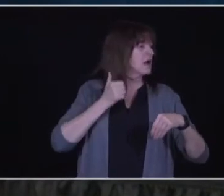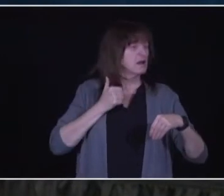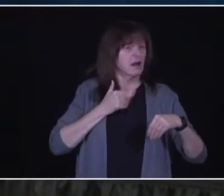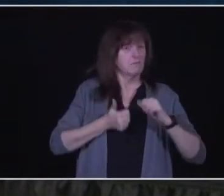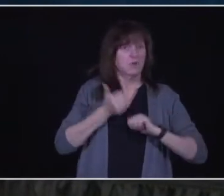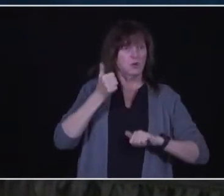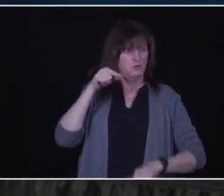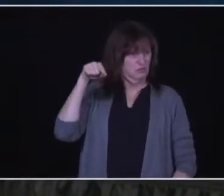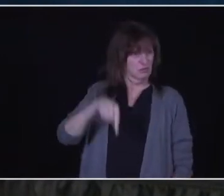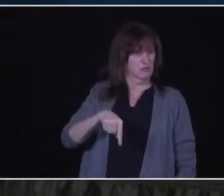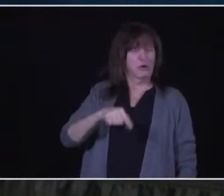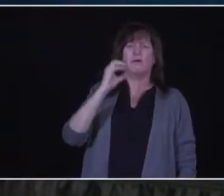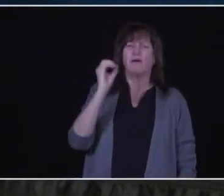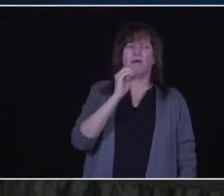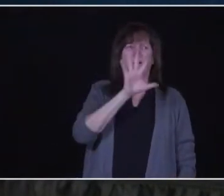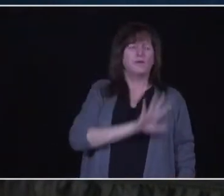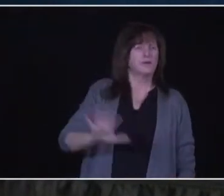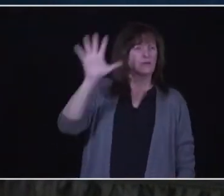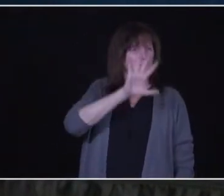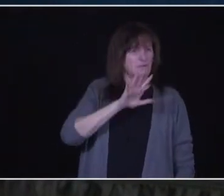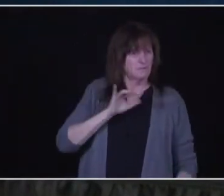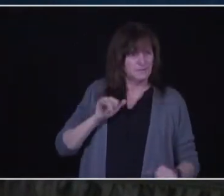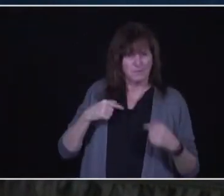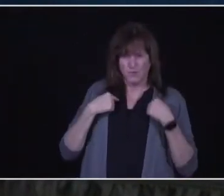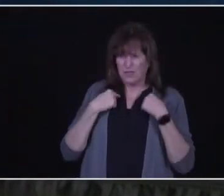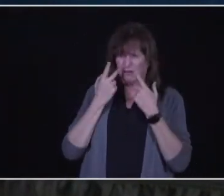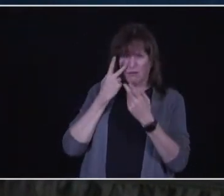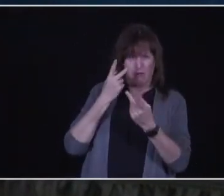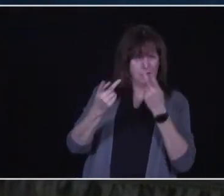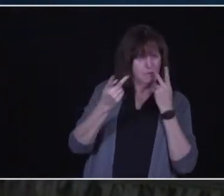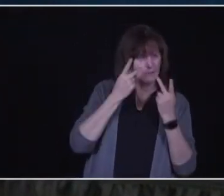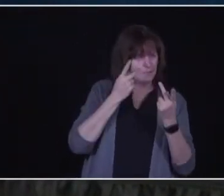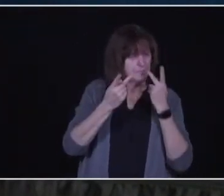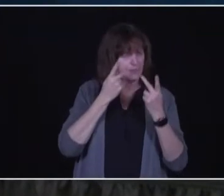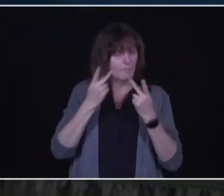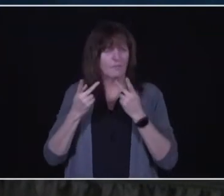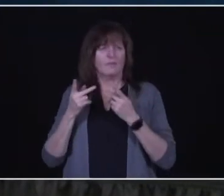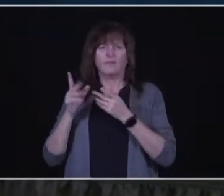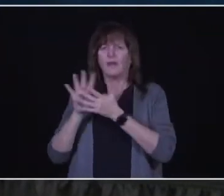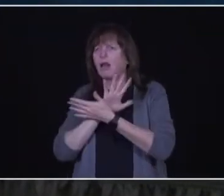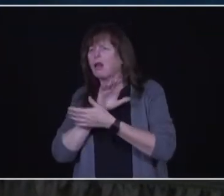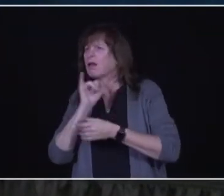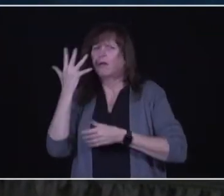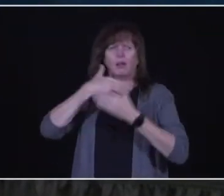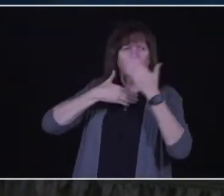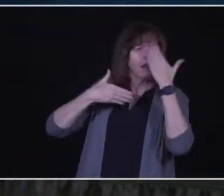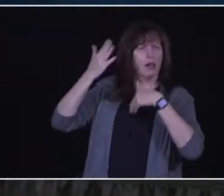Those are only the events as we are aware of. This is why it is important that Ontario